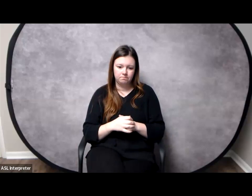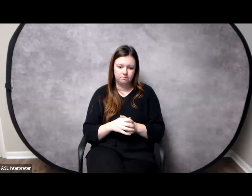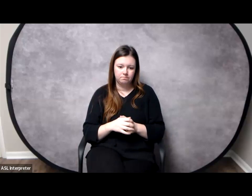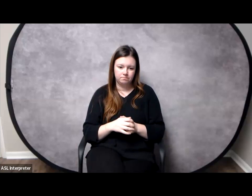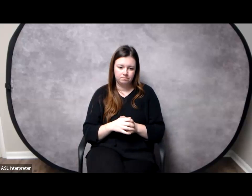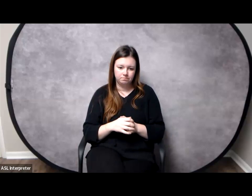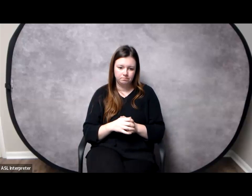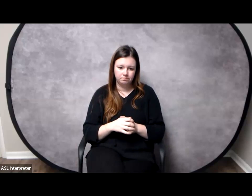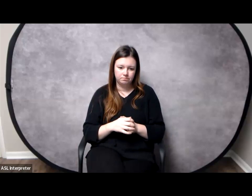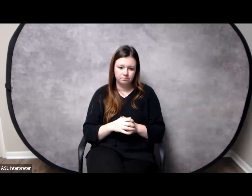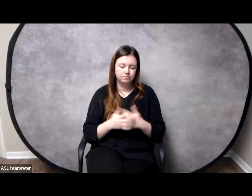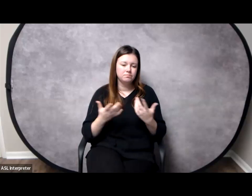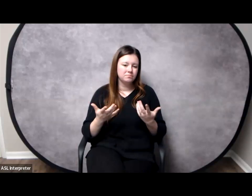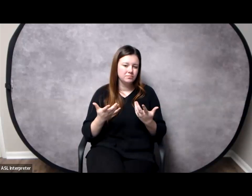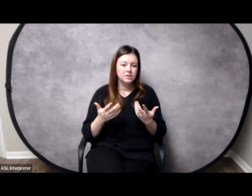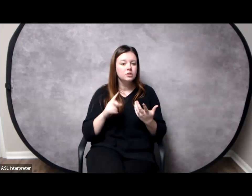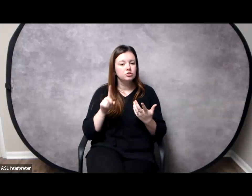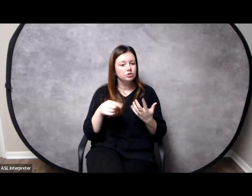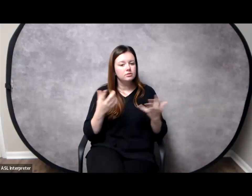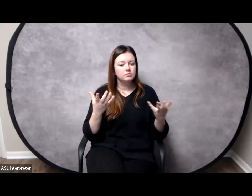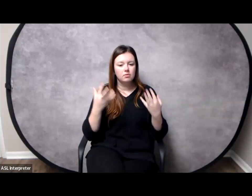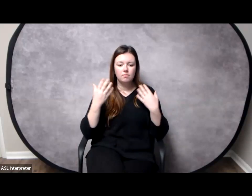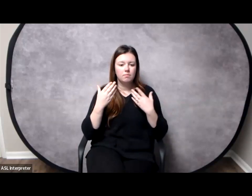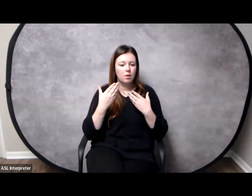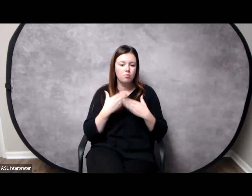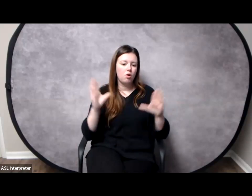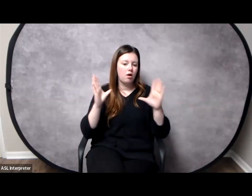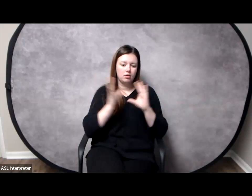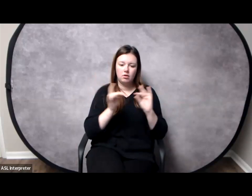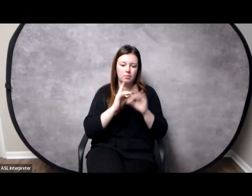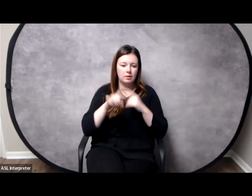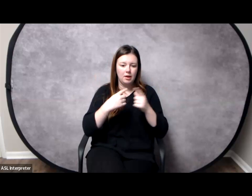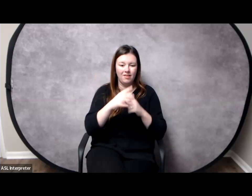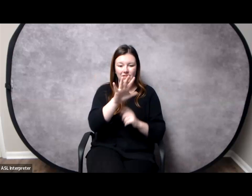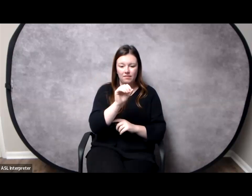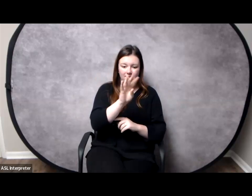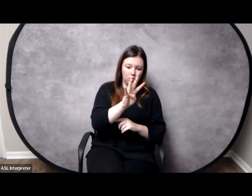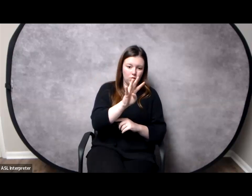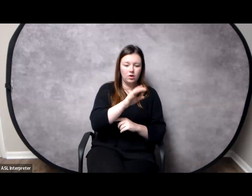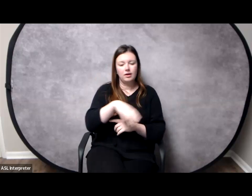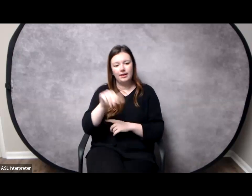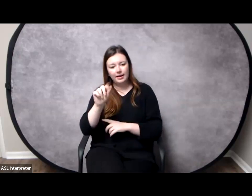And just to speak broadly about the alignment of 504 and the ADA, we want to improve consistency.